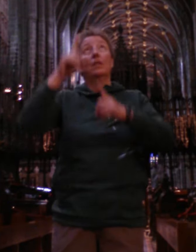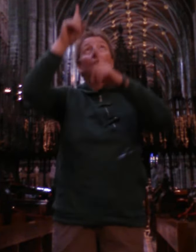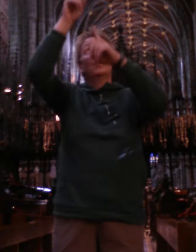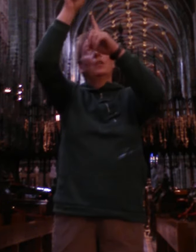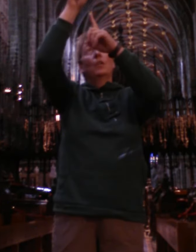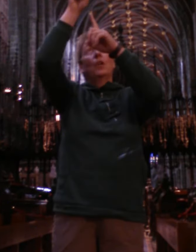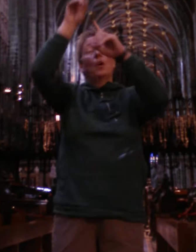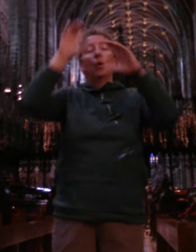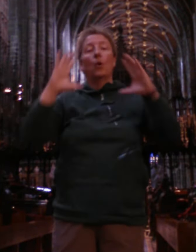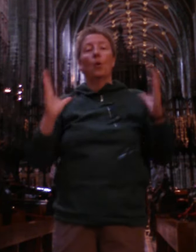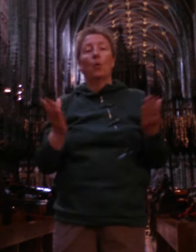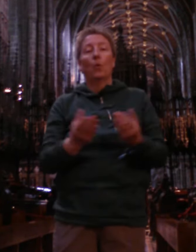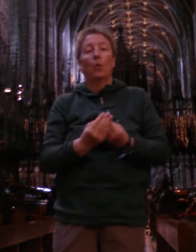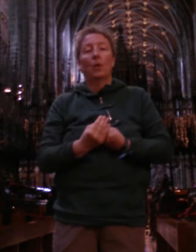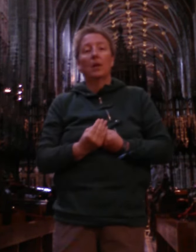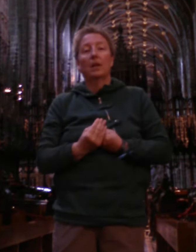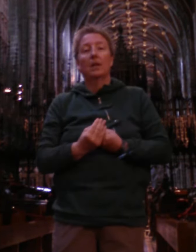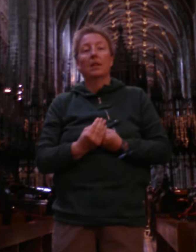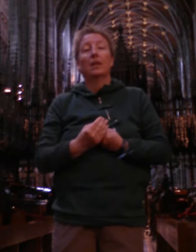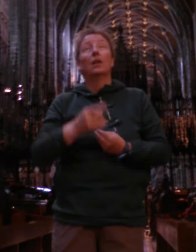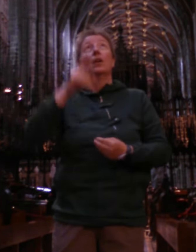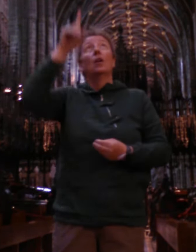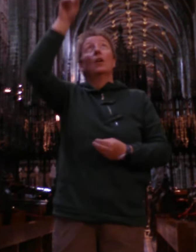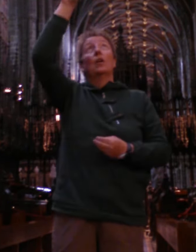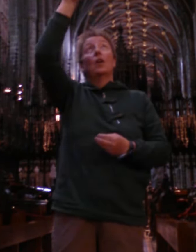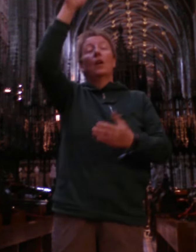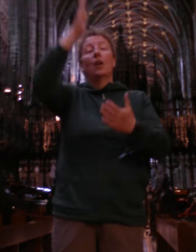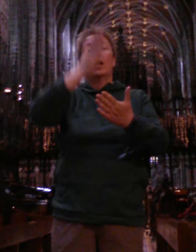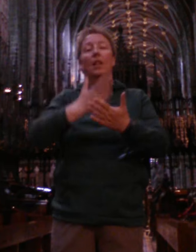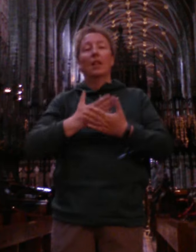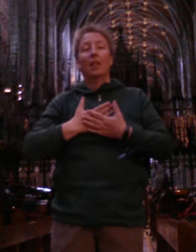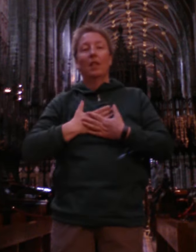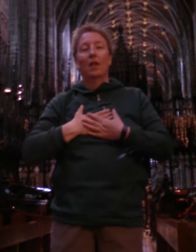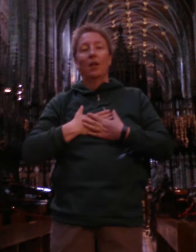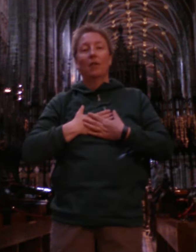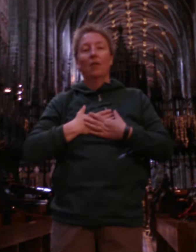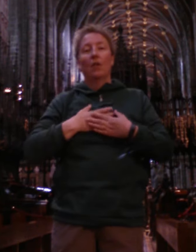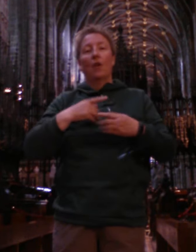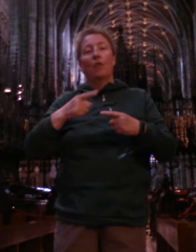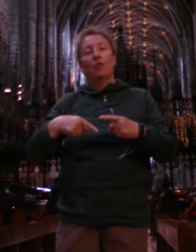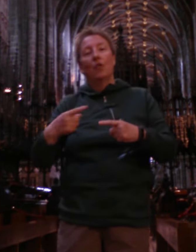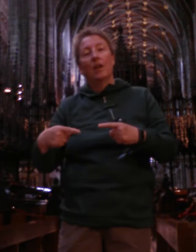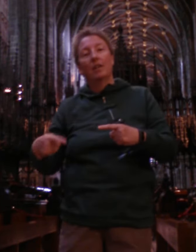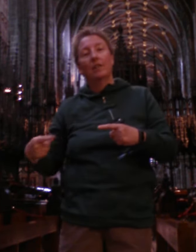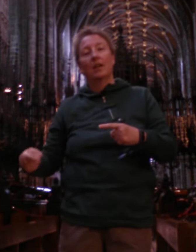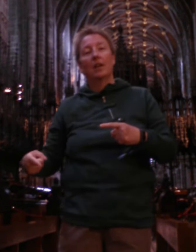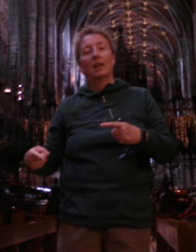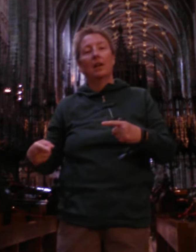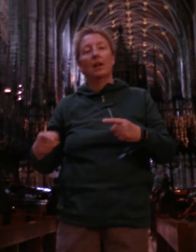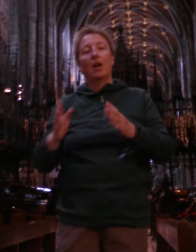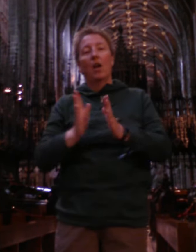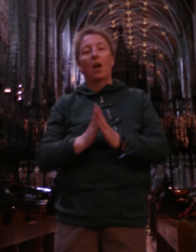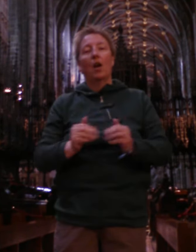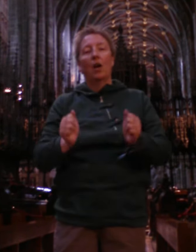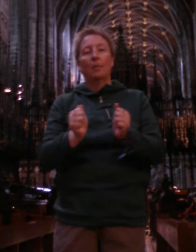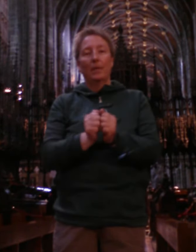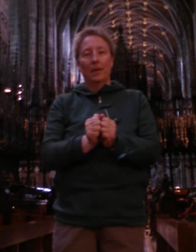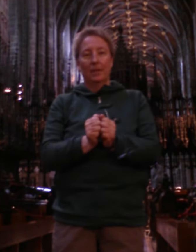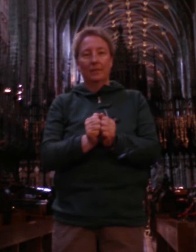And I shall dwell in the House of the Lord Forever Amen